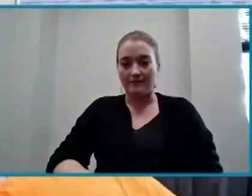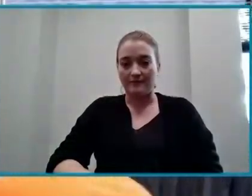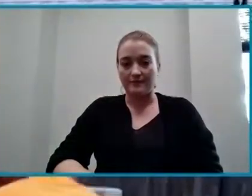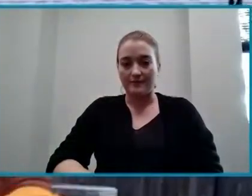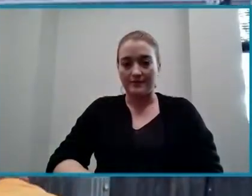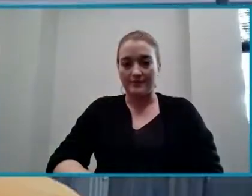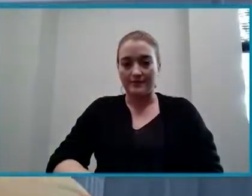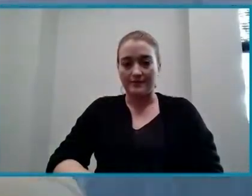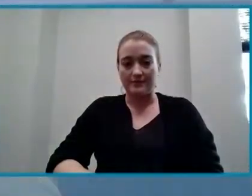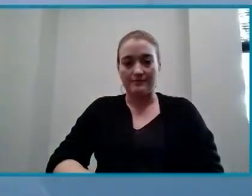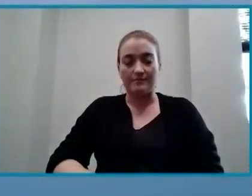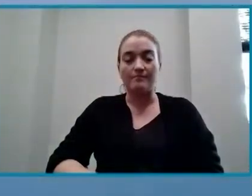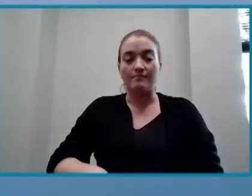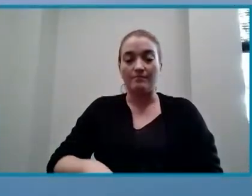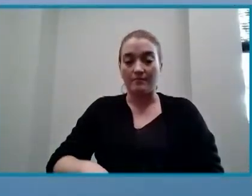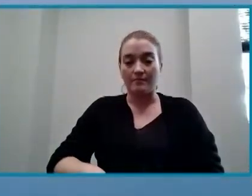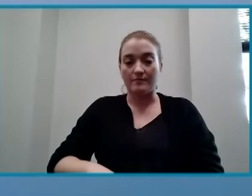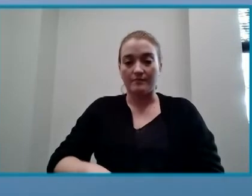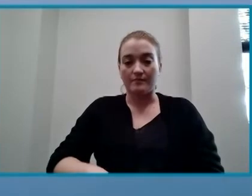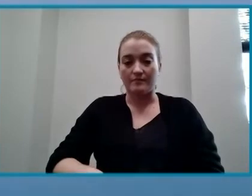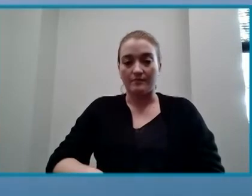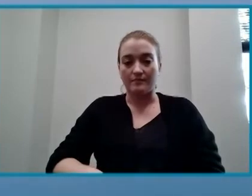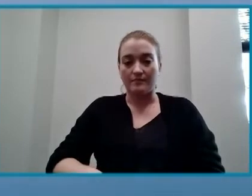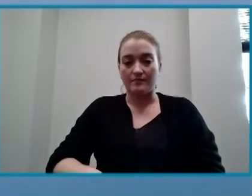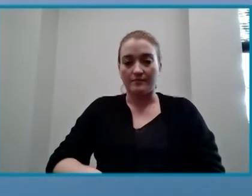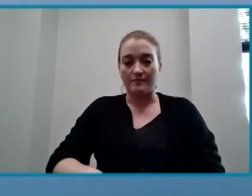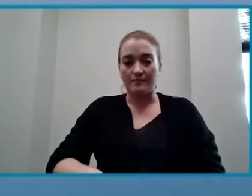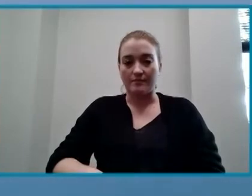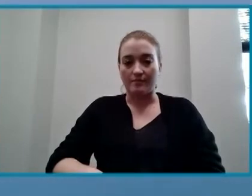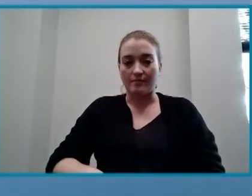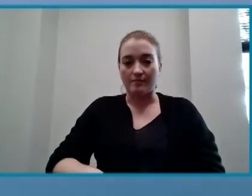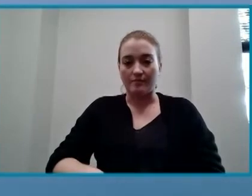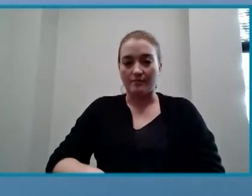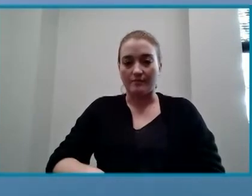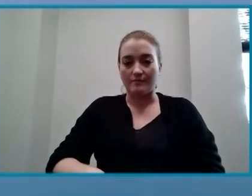In fact, when the first Peace Corps volunteers came to the islands,